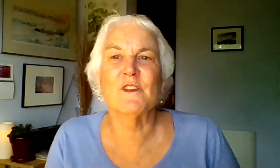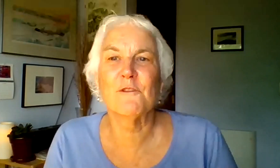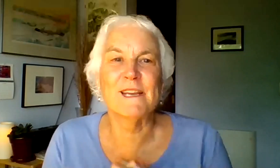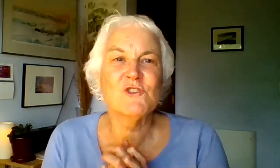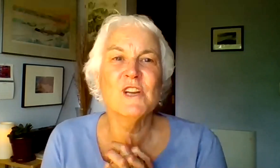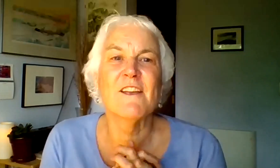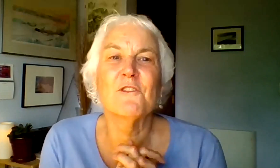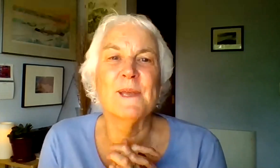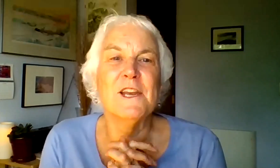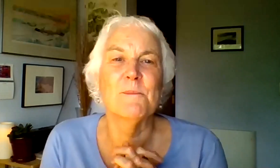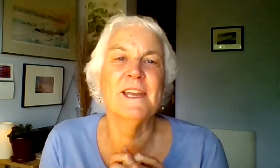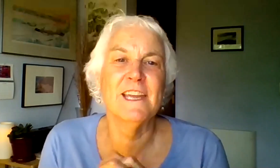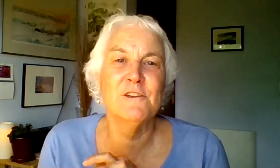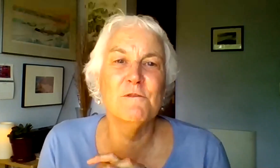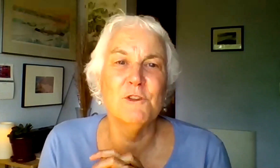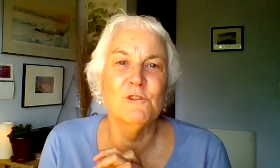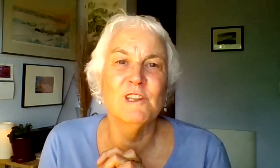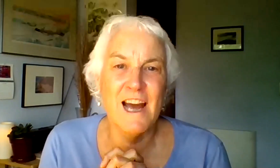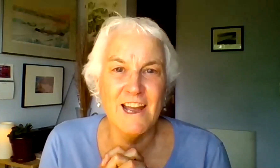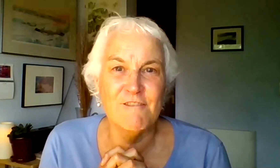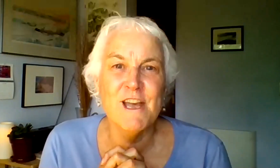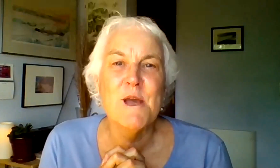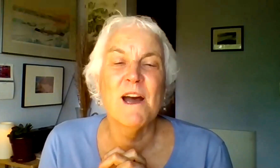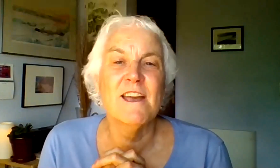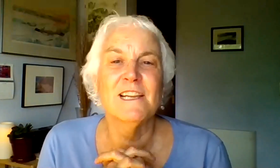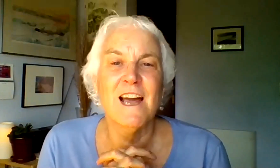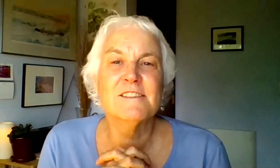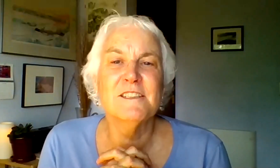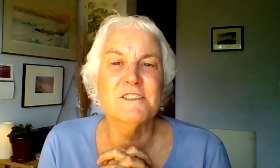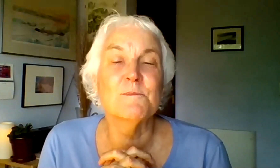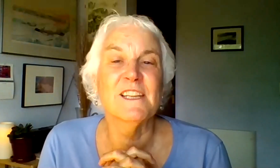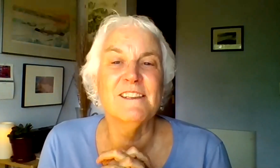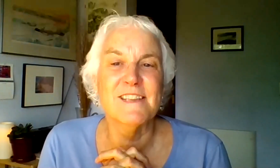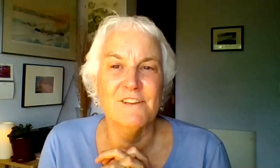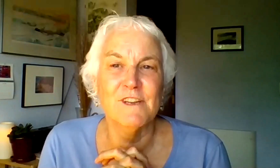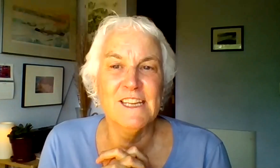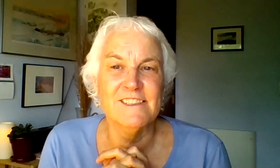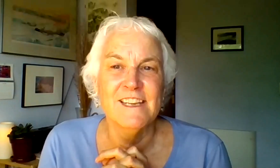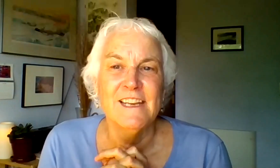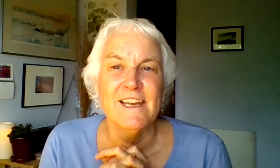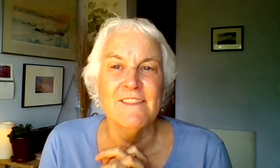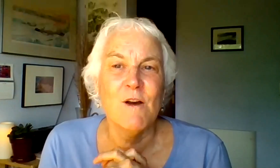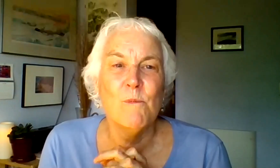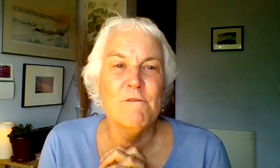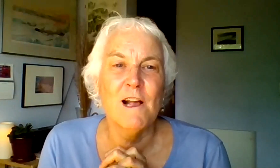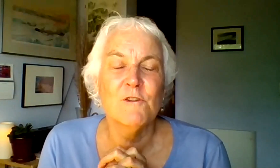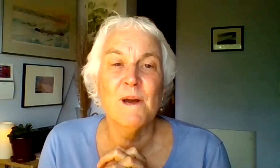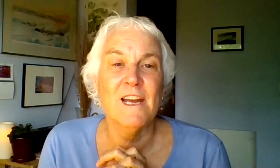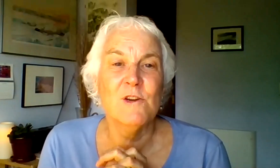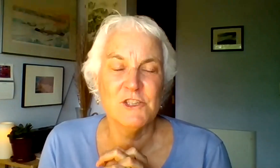few minutes. First a little bit of housekeeping . Every day this week through Saturday starting at noon, we will feature a special guest